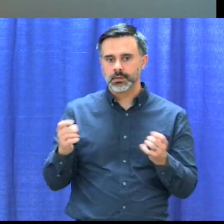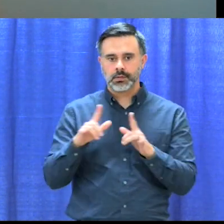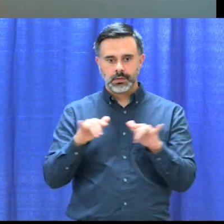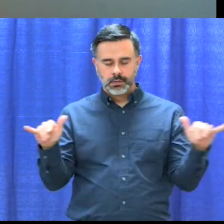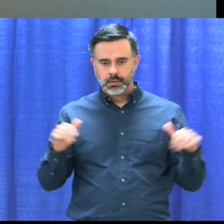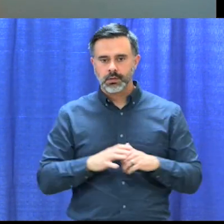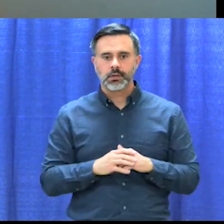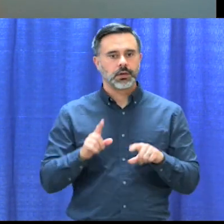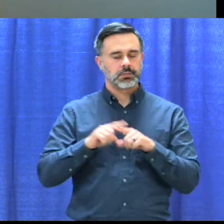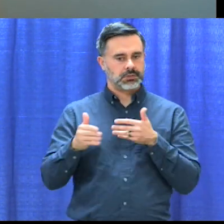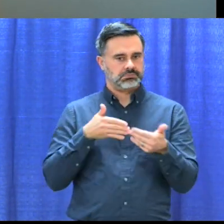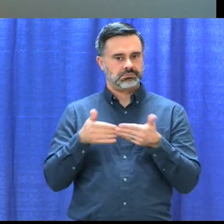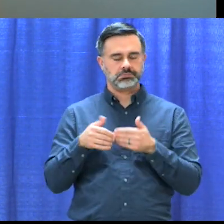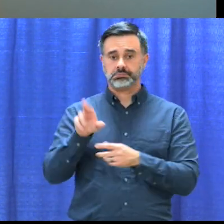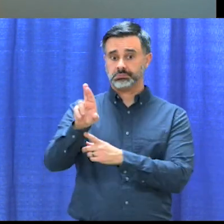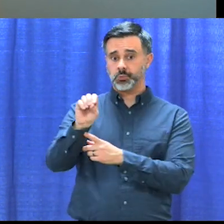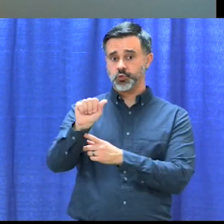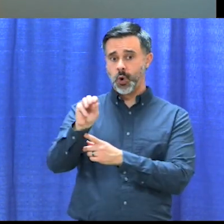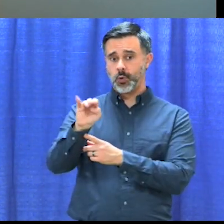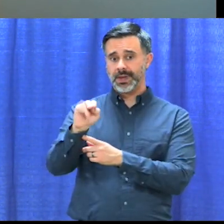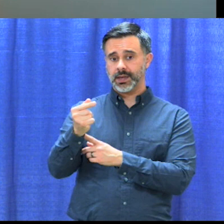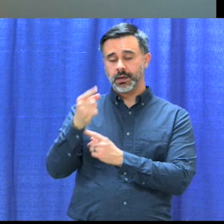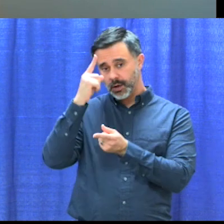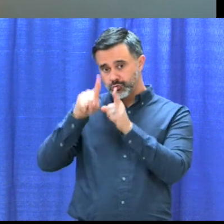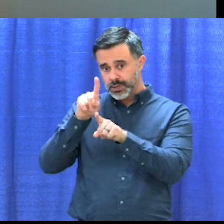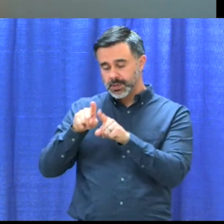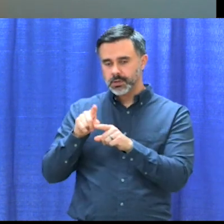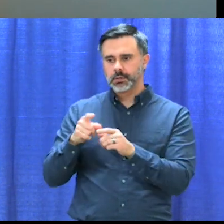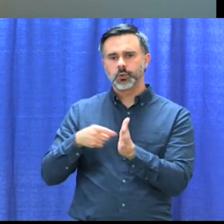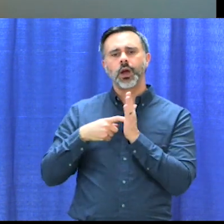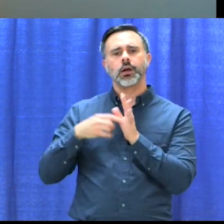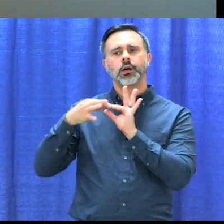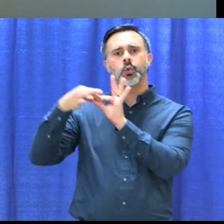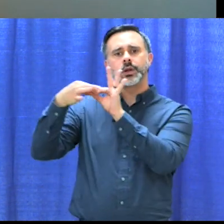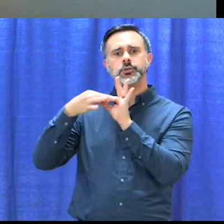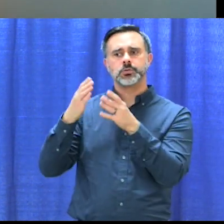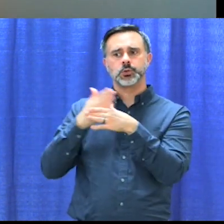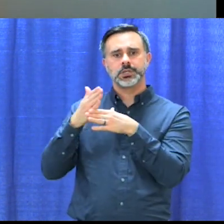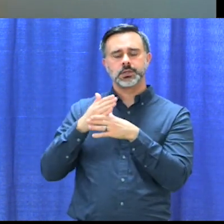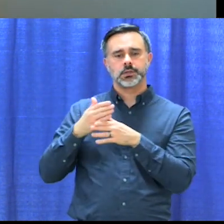But even so roaming arrangements require coordination between different service providers and no